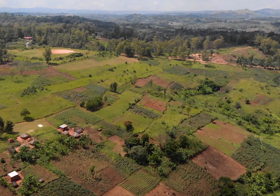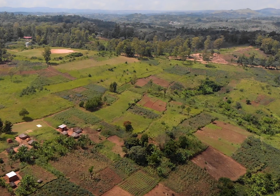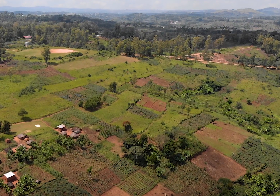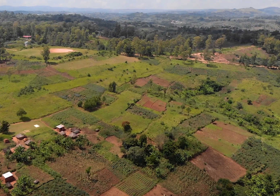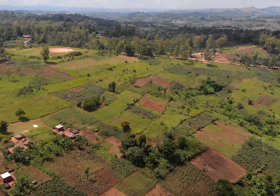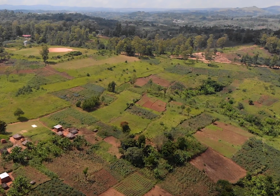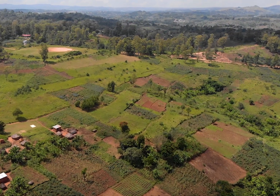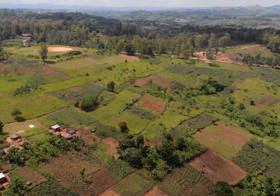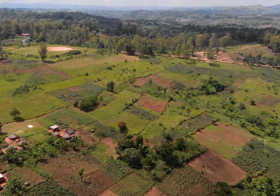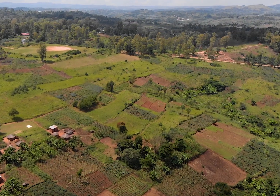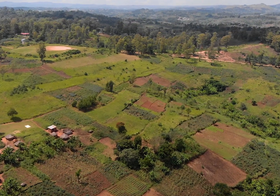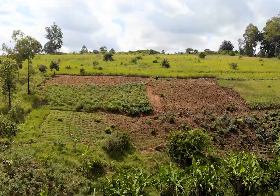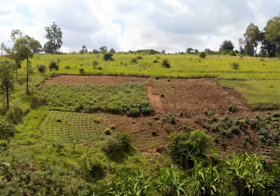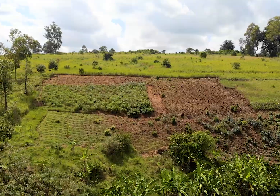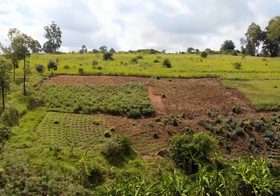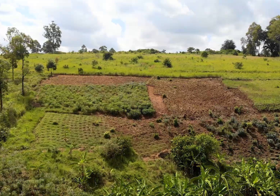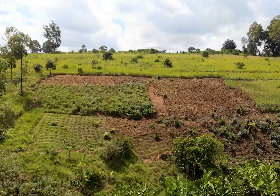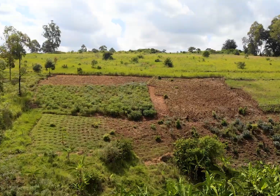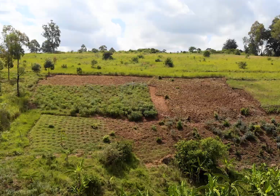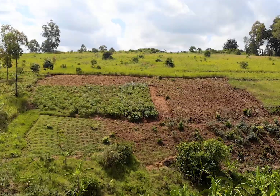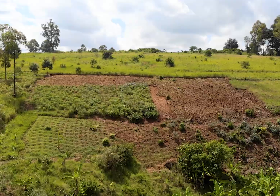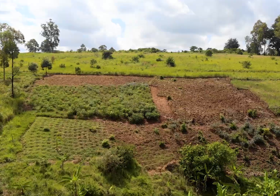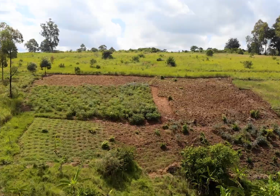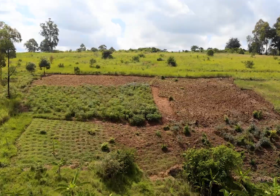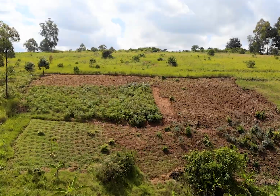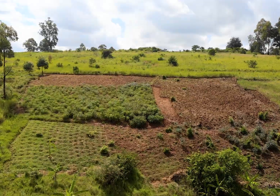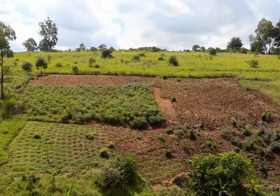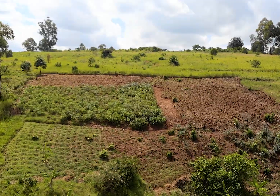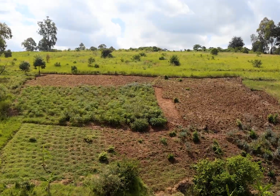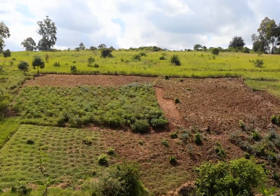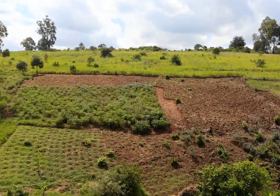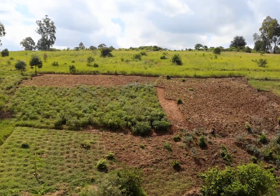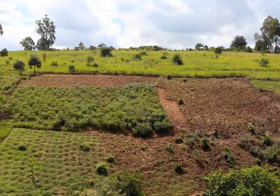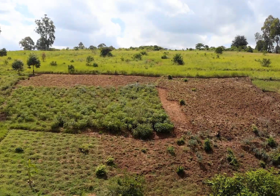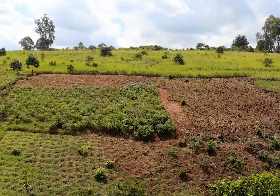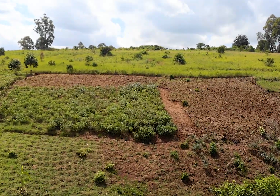So it's 30 something acres, huge place. We'll have our playgrounds, everything.